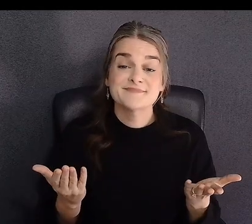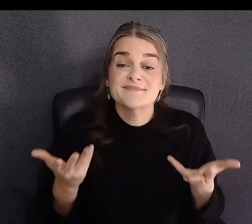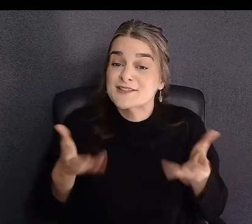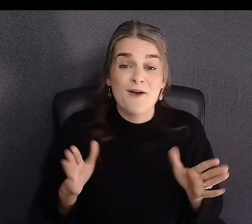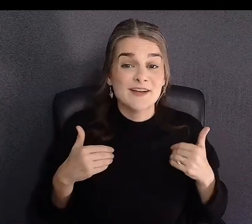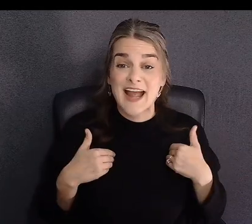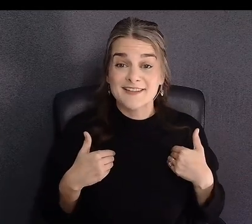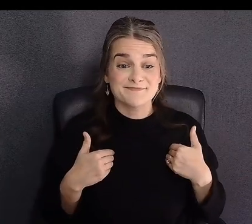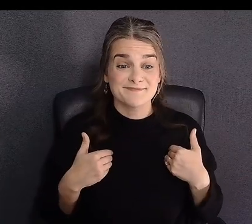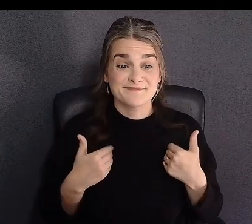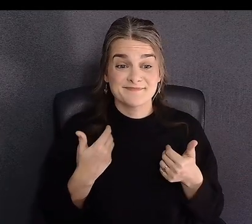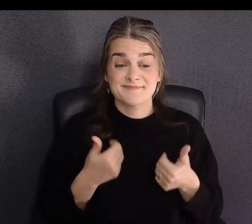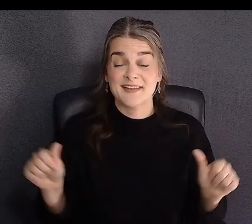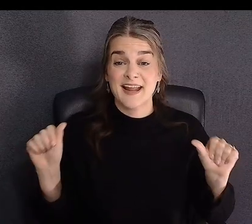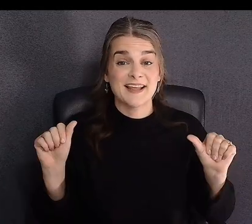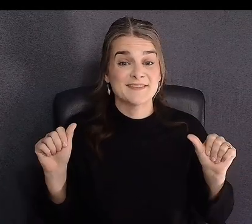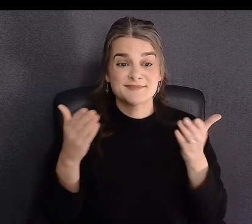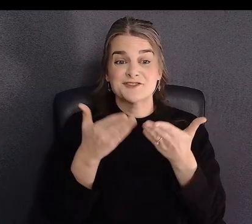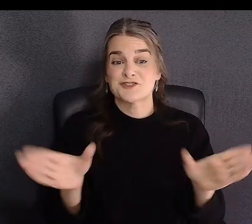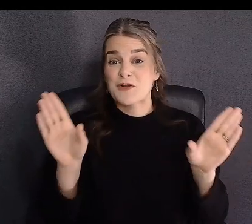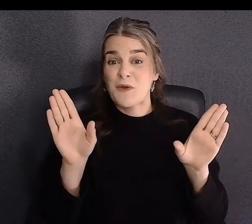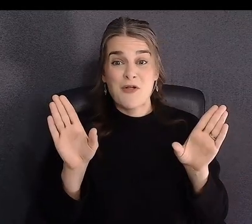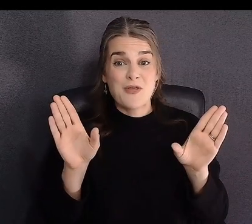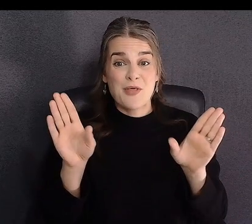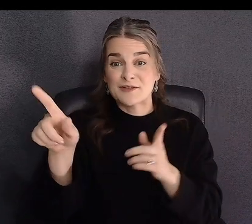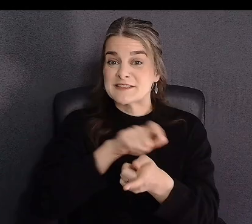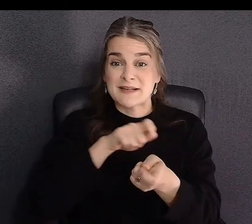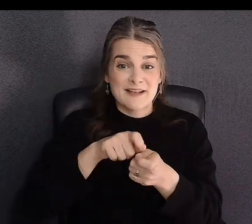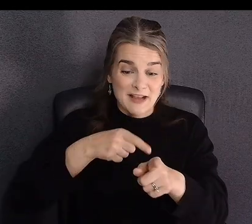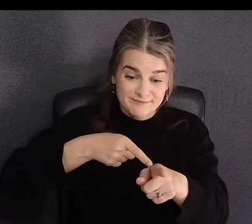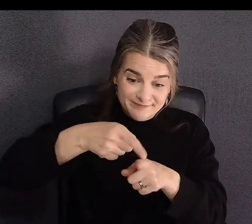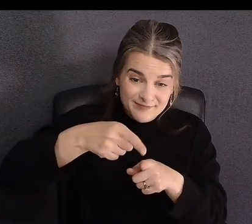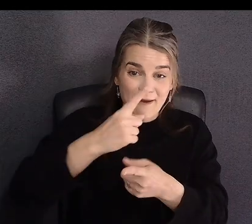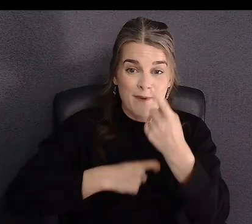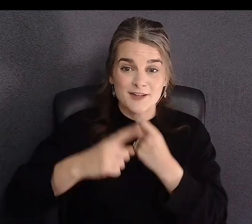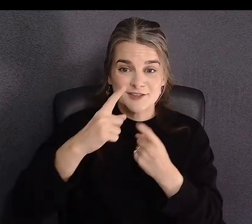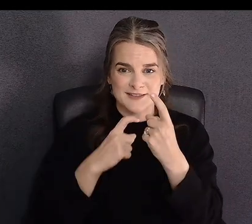I am happy to answer general or very specific questions.